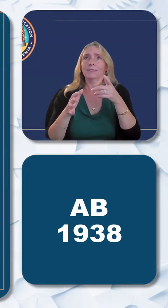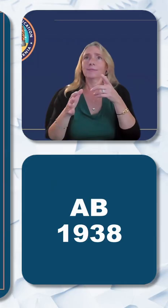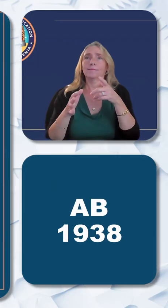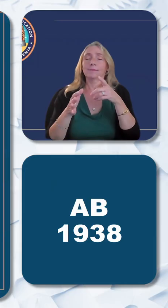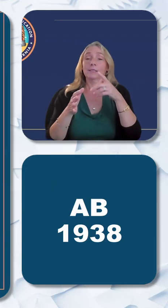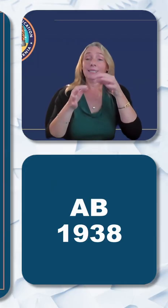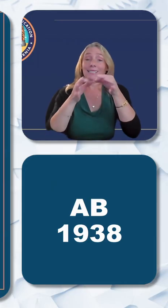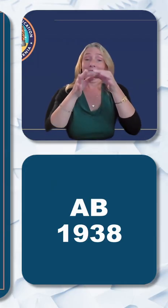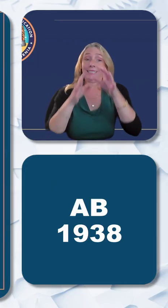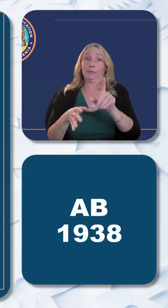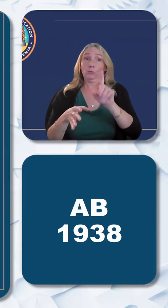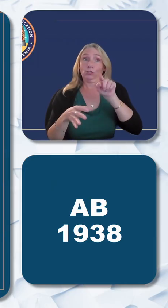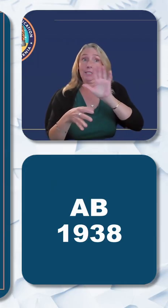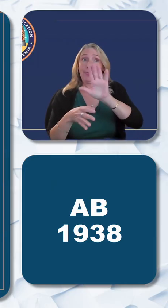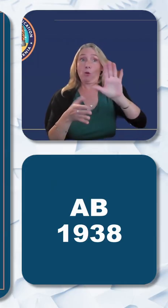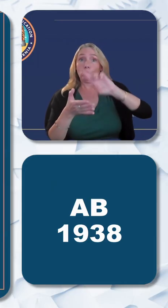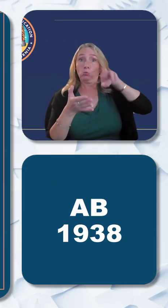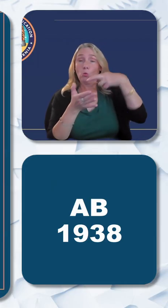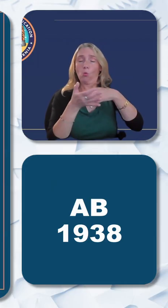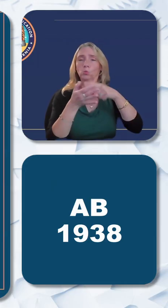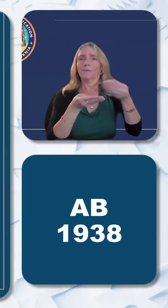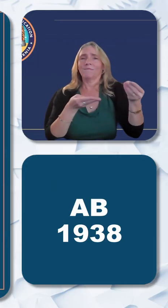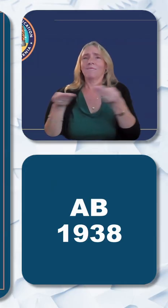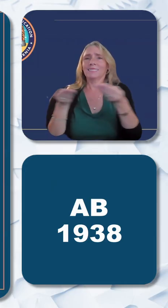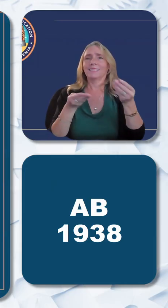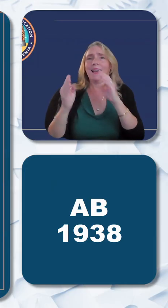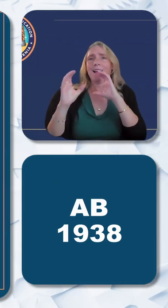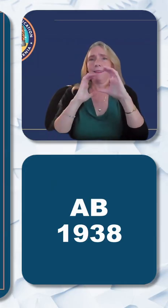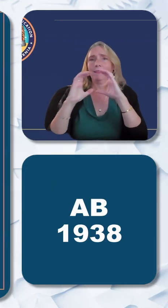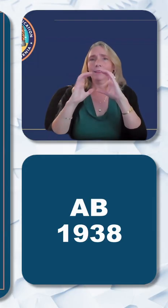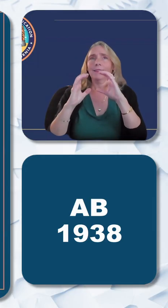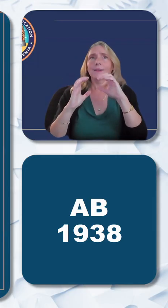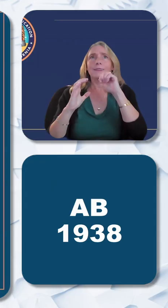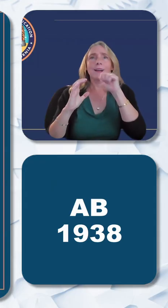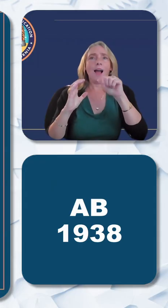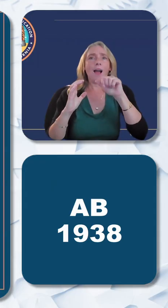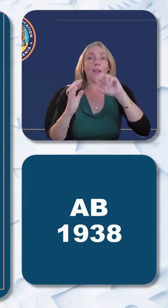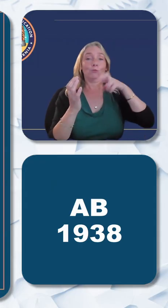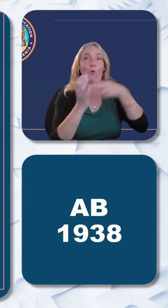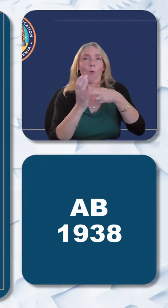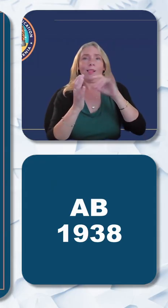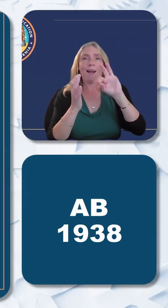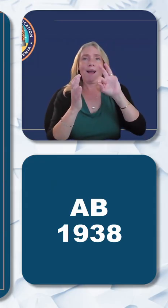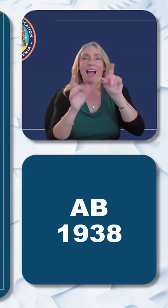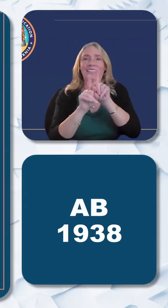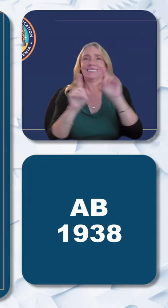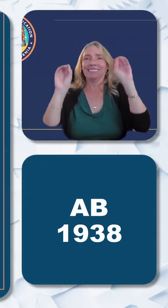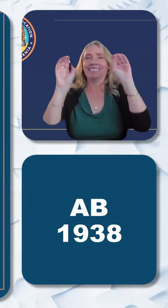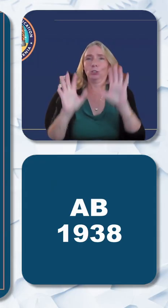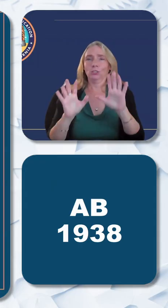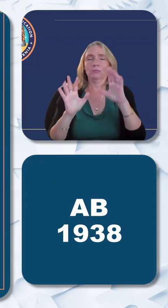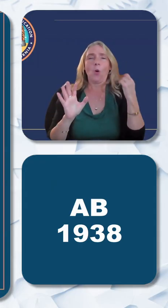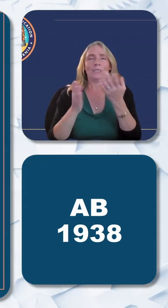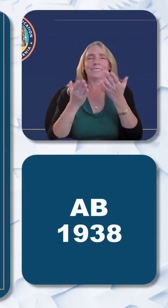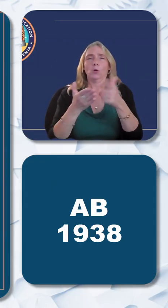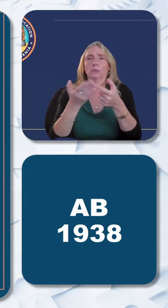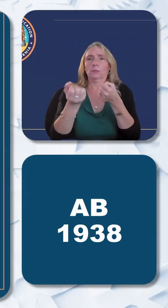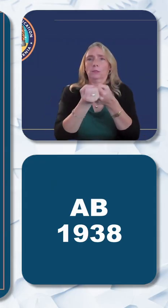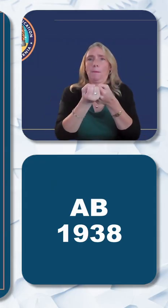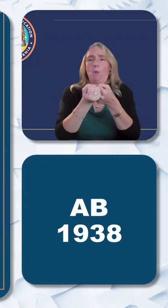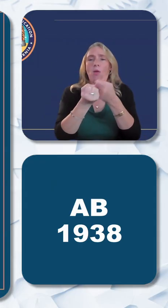and they cannot only solely be providing interpreting services to meet that language goal.